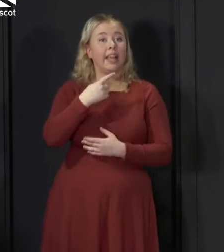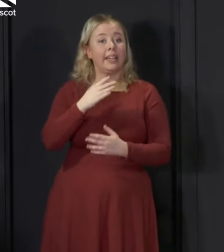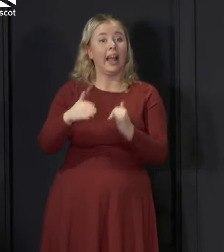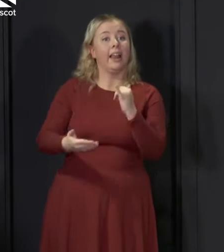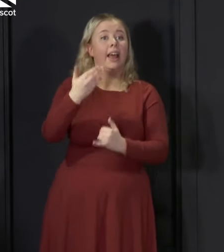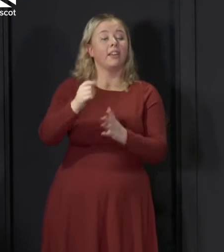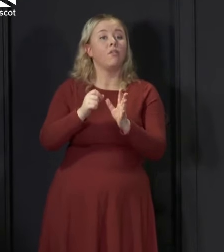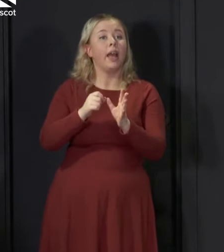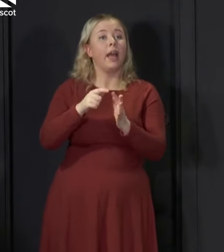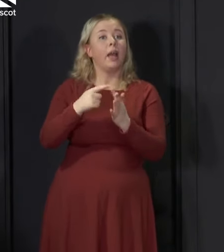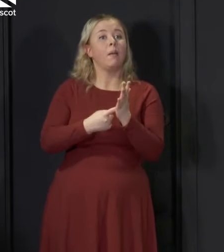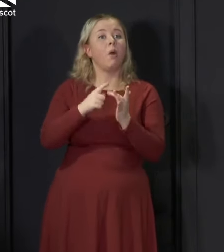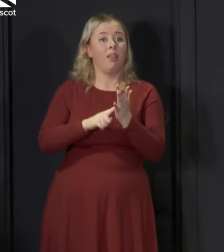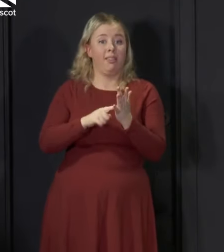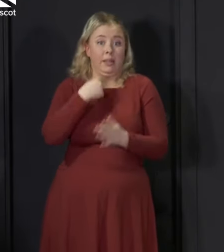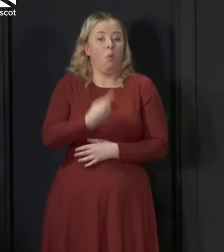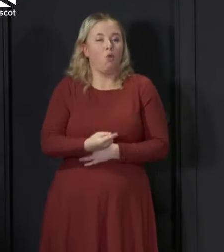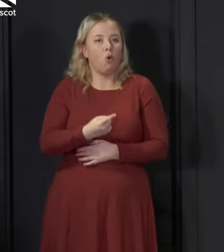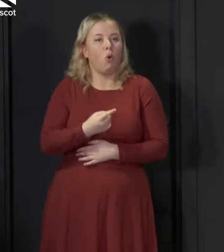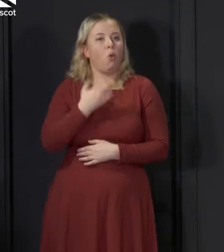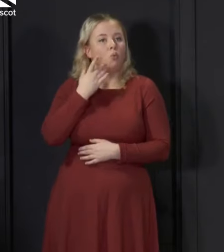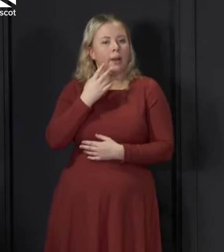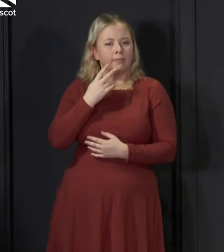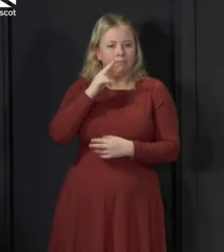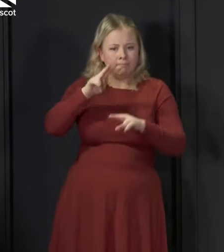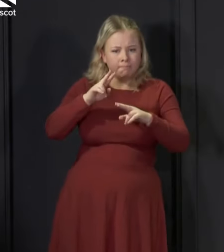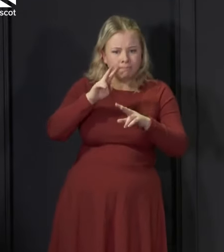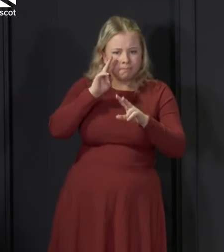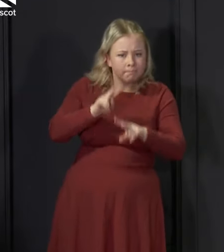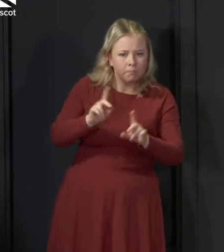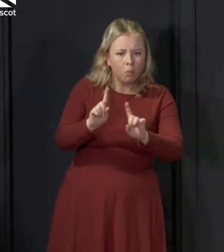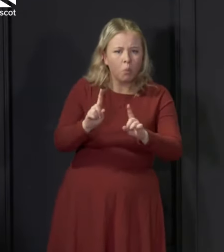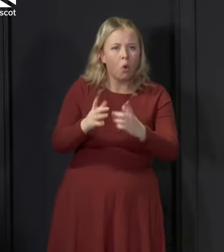we see what we achieve tomorrow, it makes sense then, to say on Friday what the performance